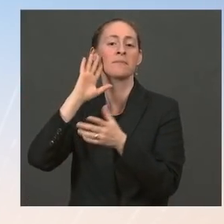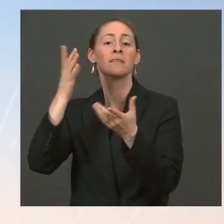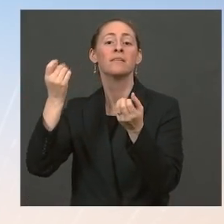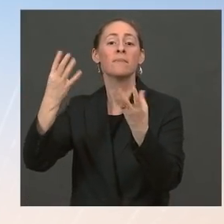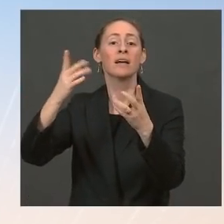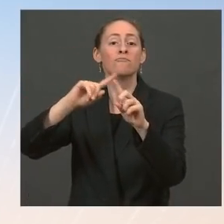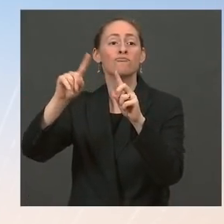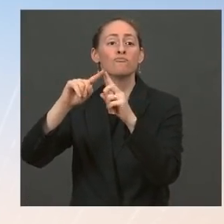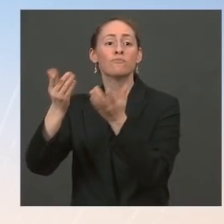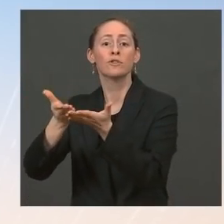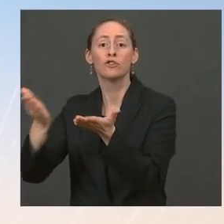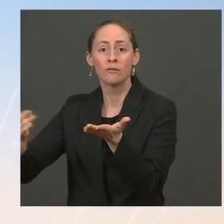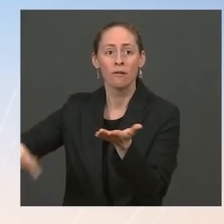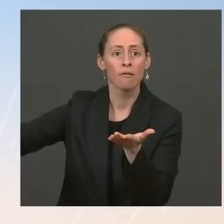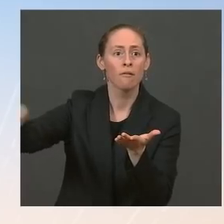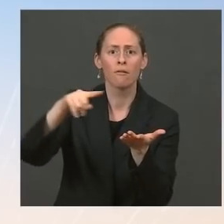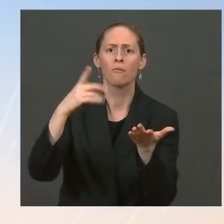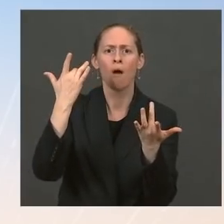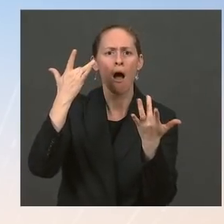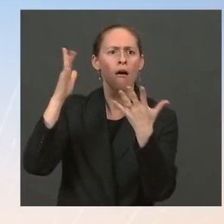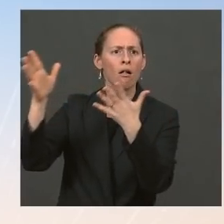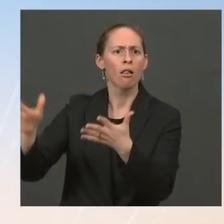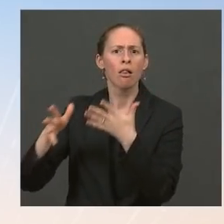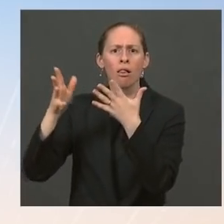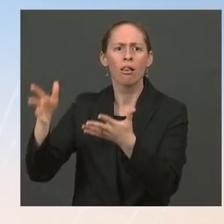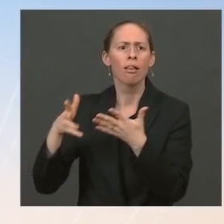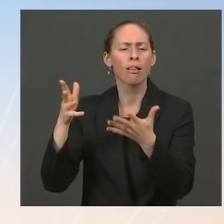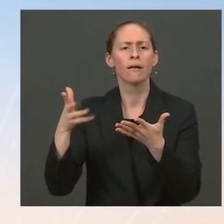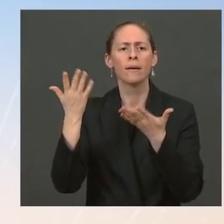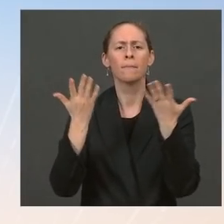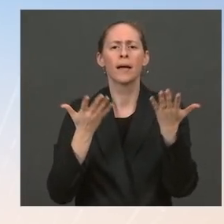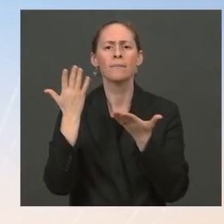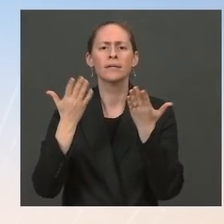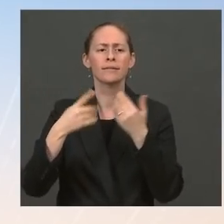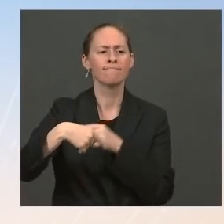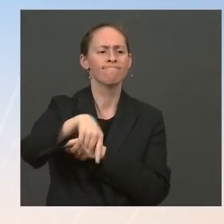as much on going to restaurants